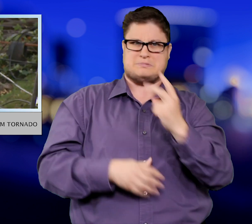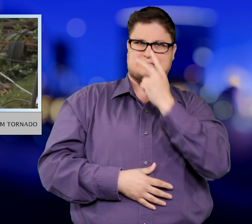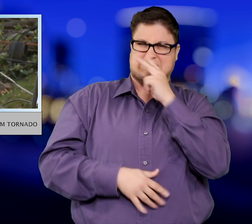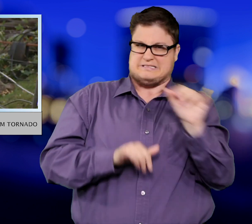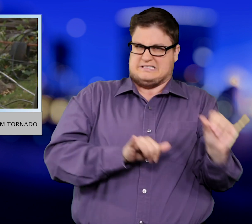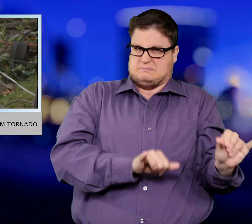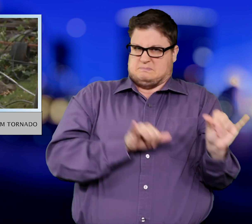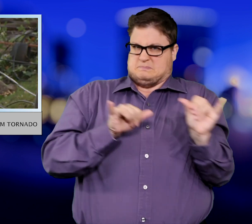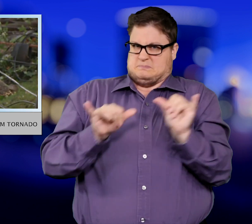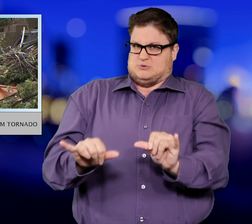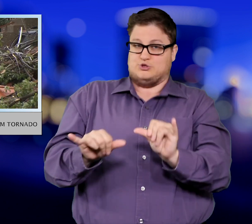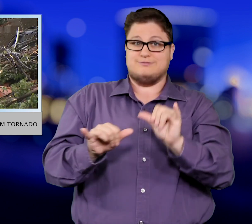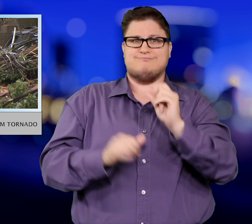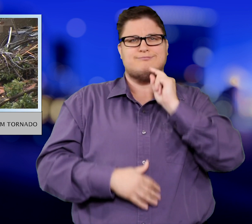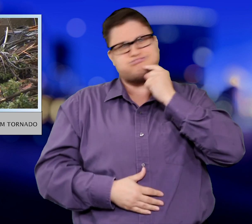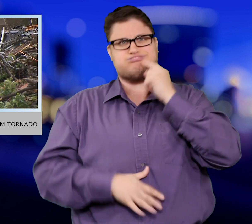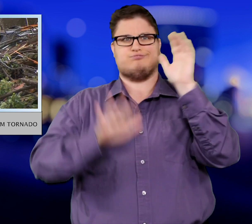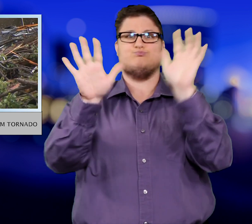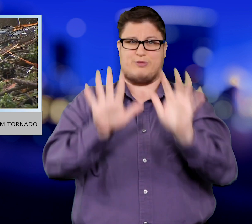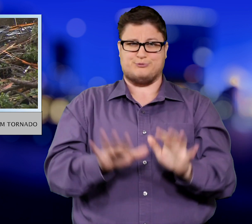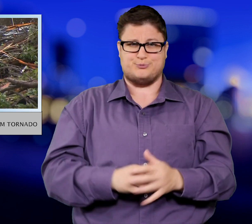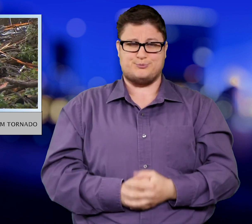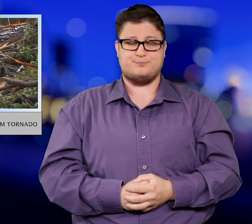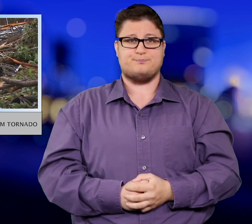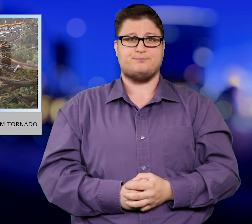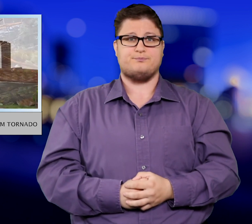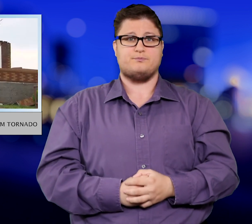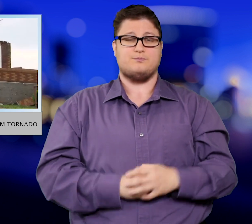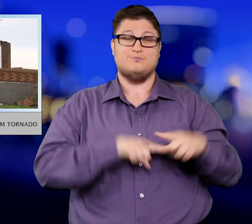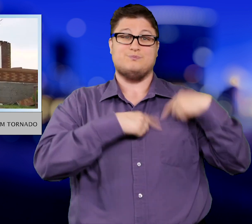could see similar severe weather.